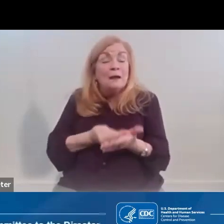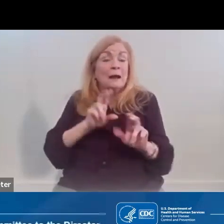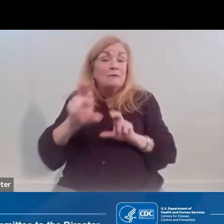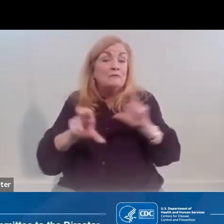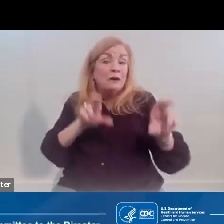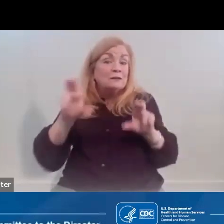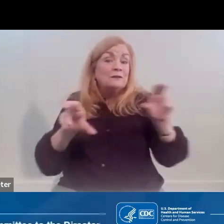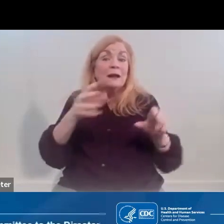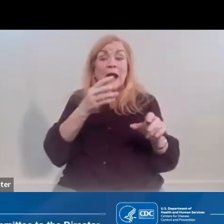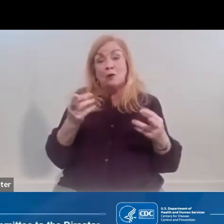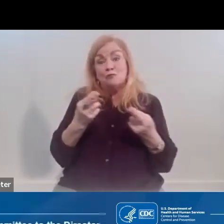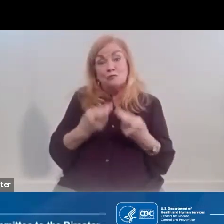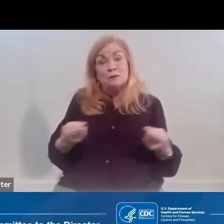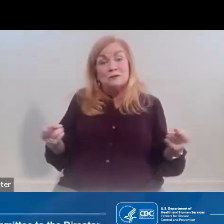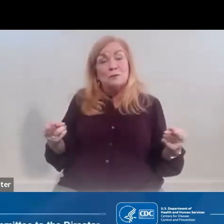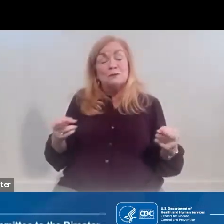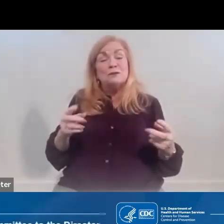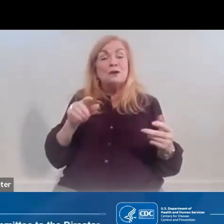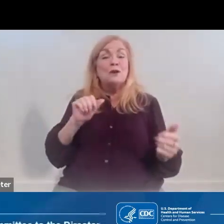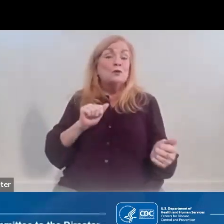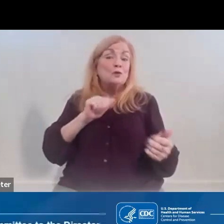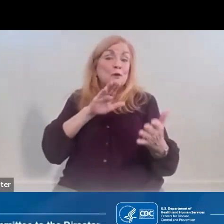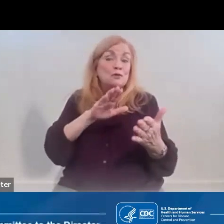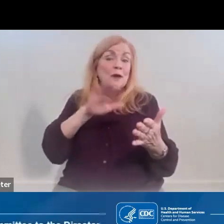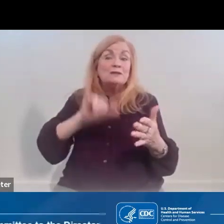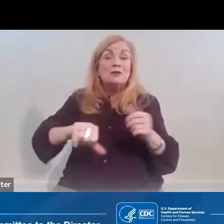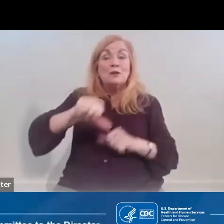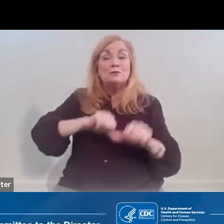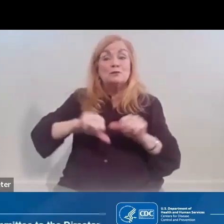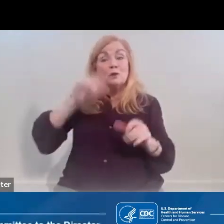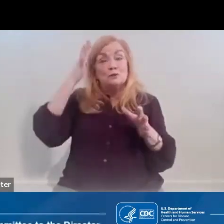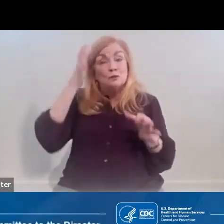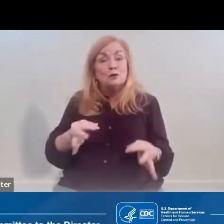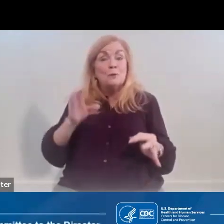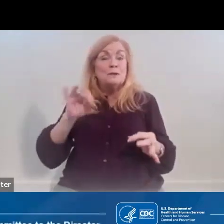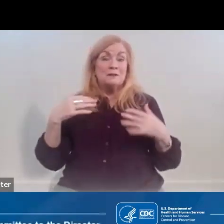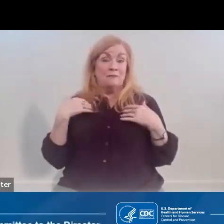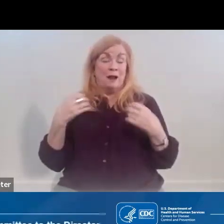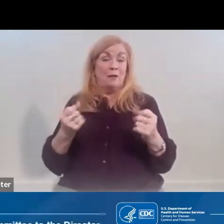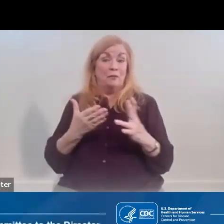to address social determinants of health through systems of public health,